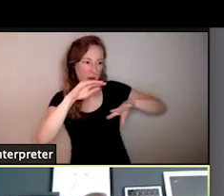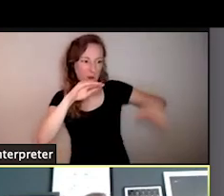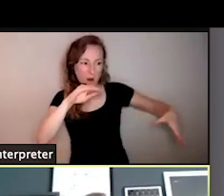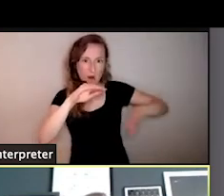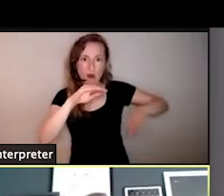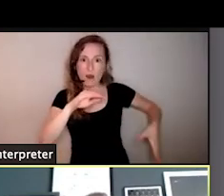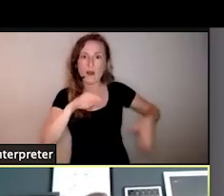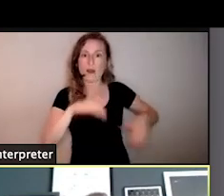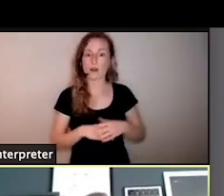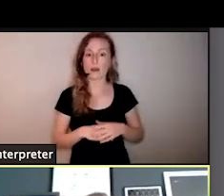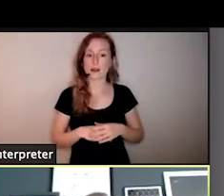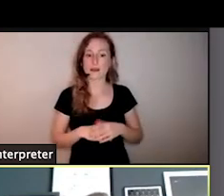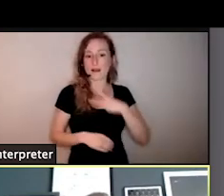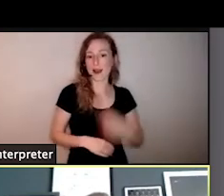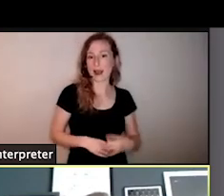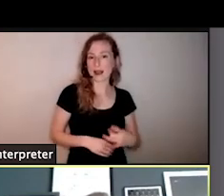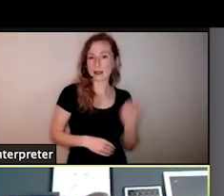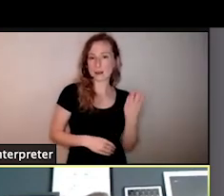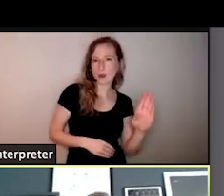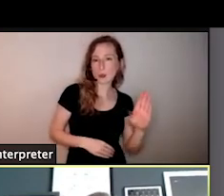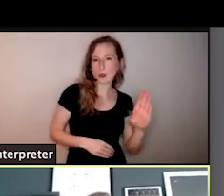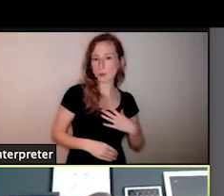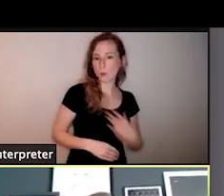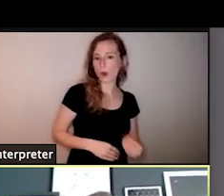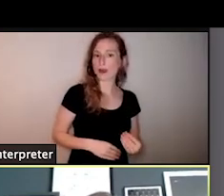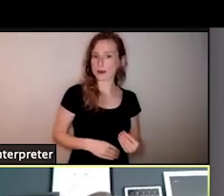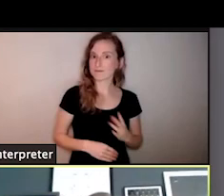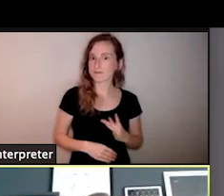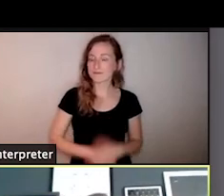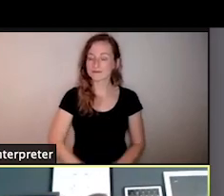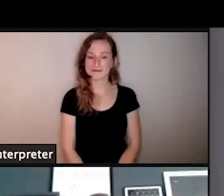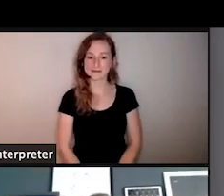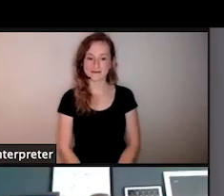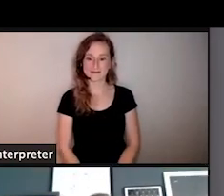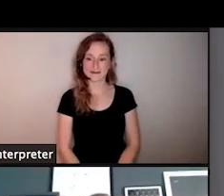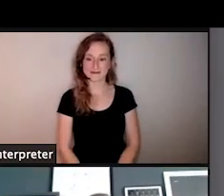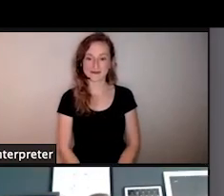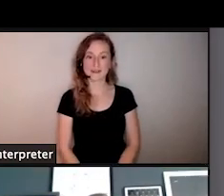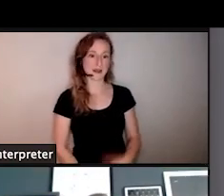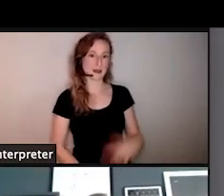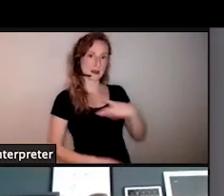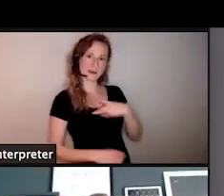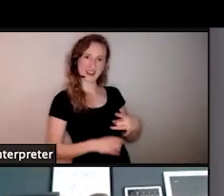Do you like the jagged edges?